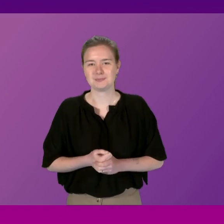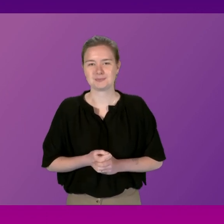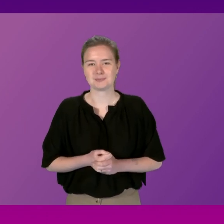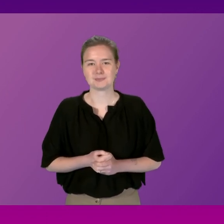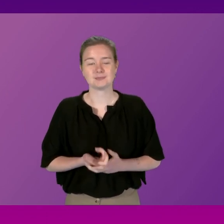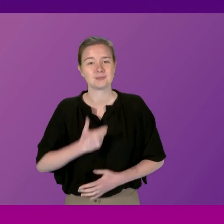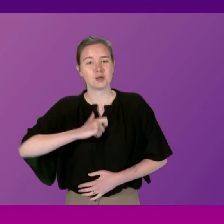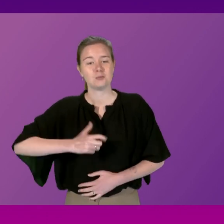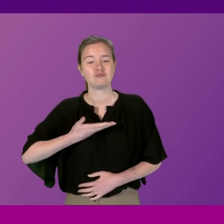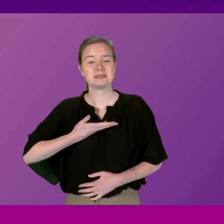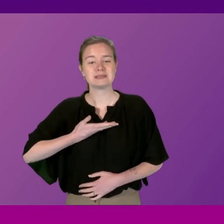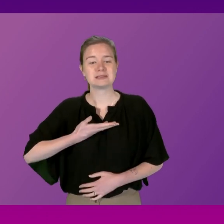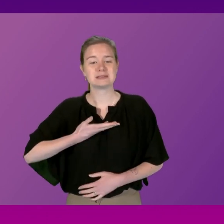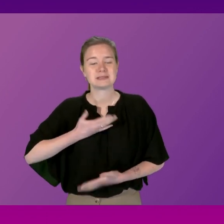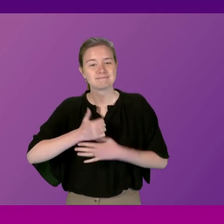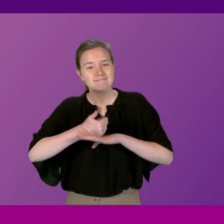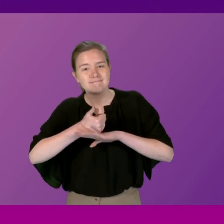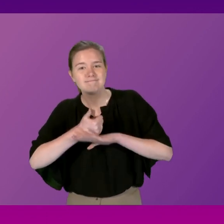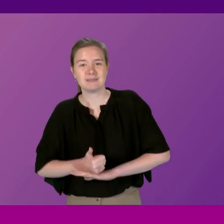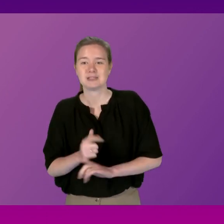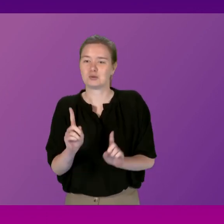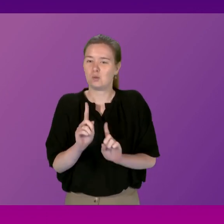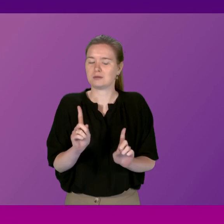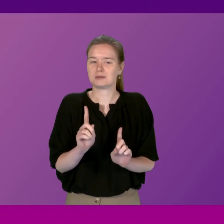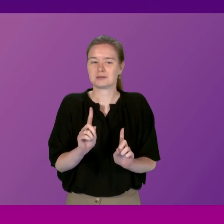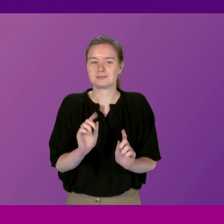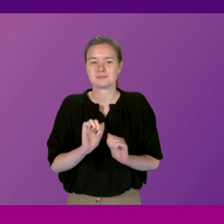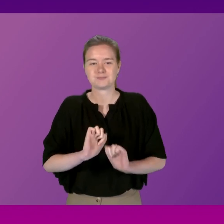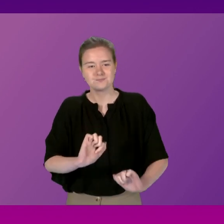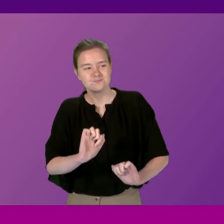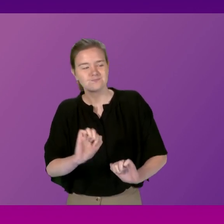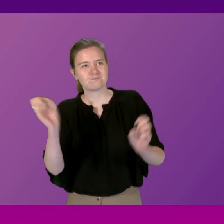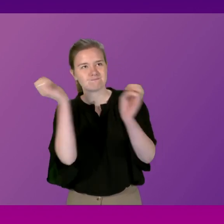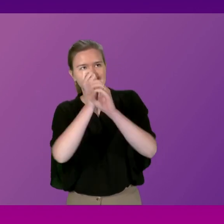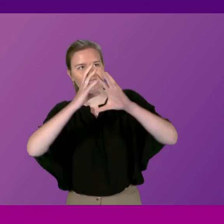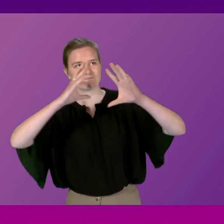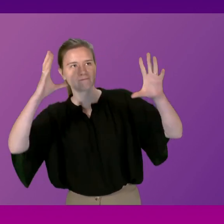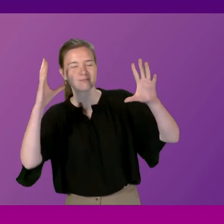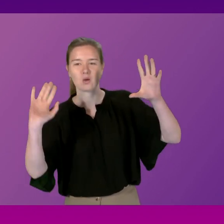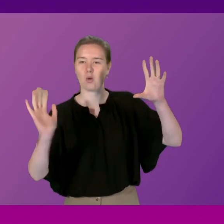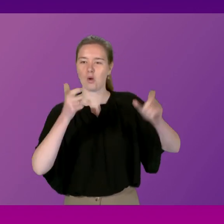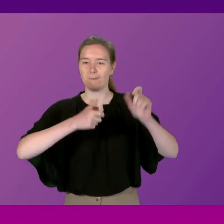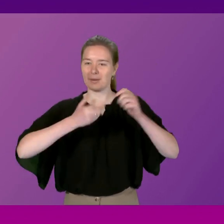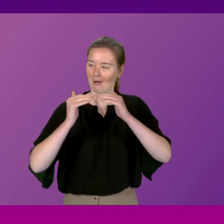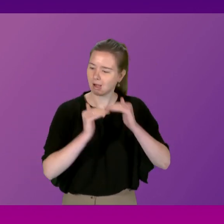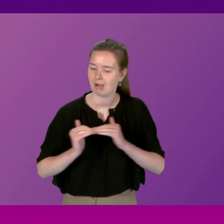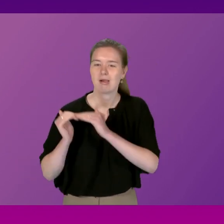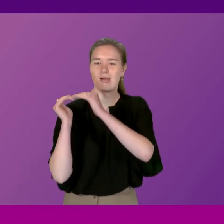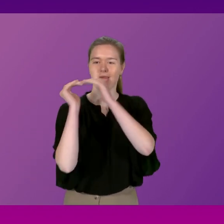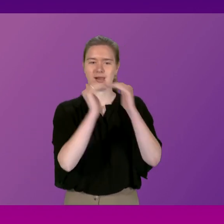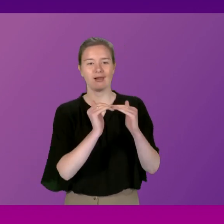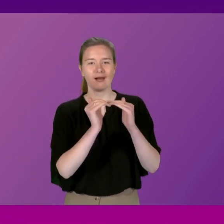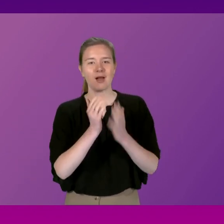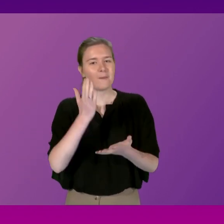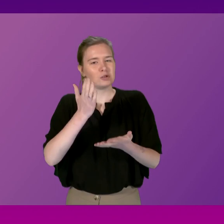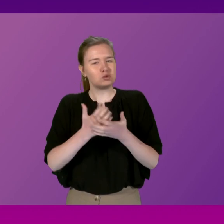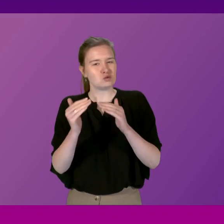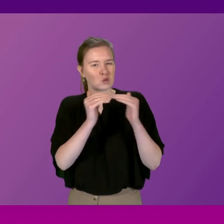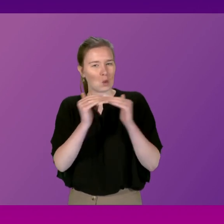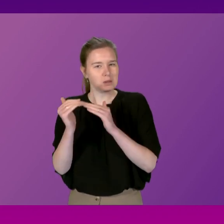Human rights are based on the concept that everybody is equal, and true equality is rooted